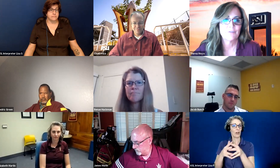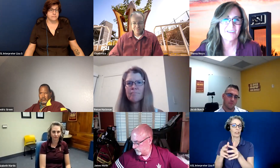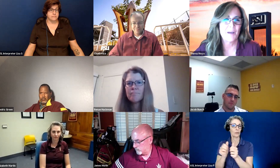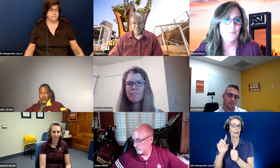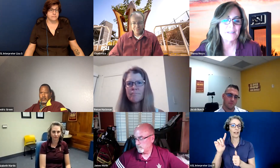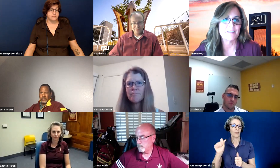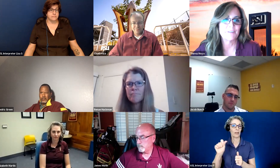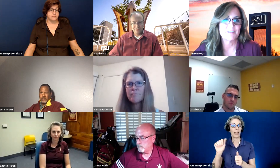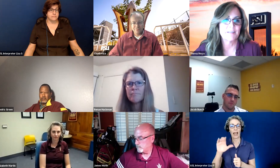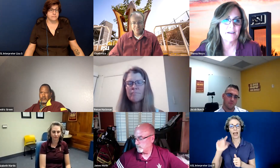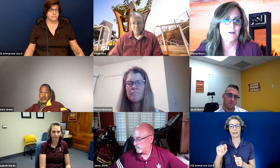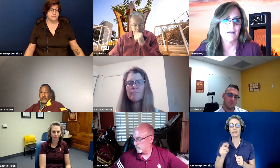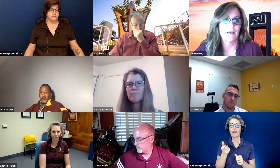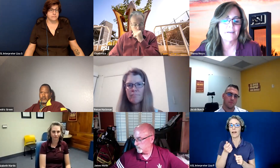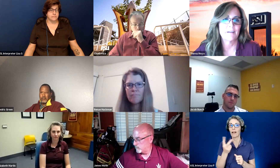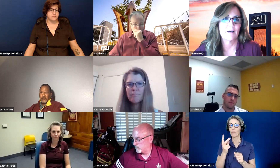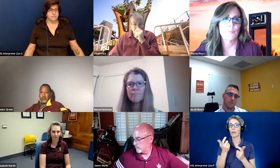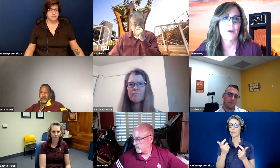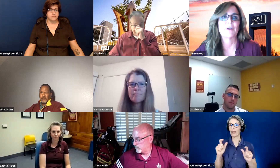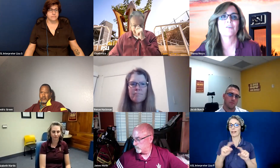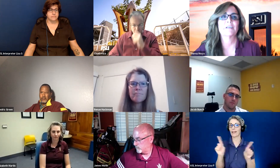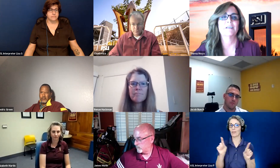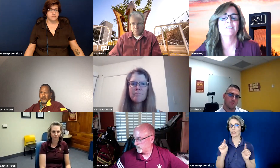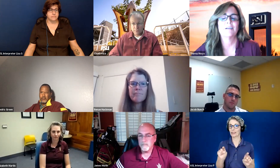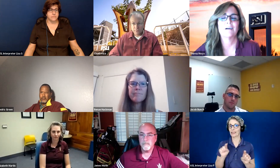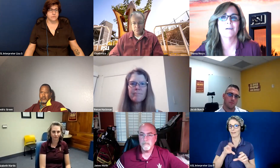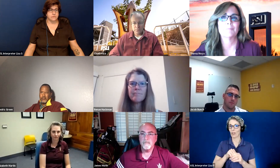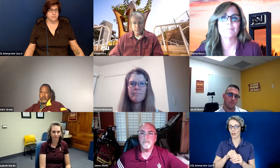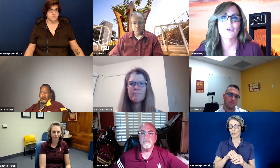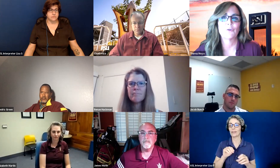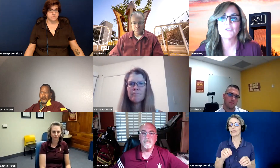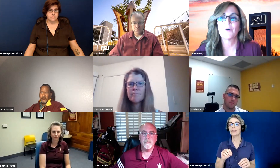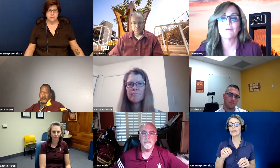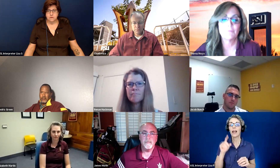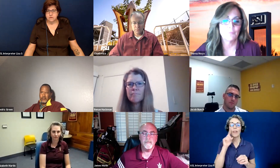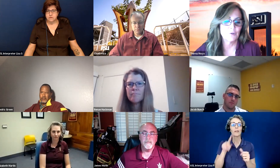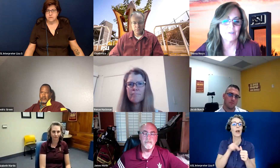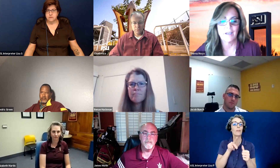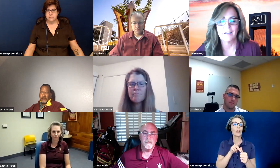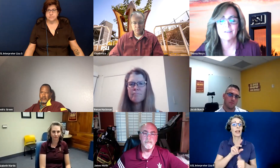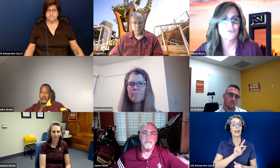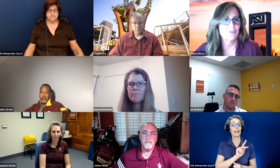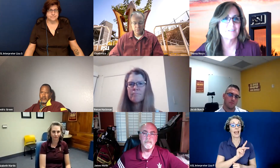There's a couple of big differences there. I think primarily K-12, we're looking at ensuring success